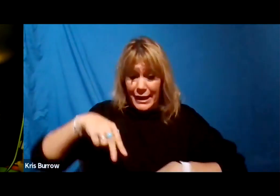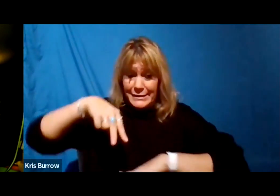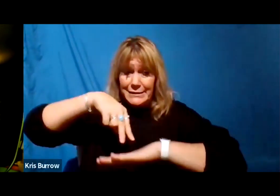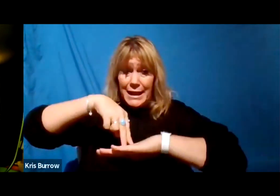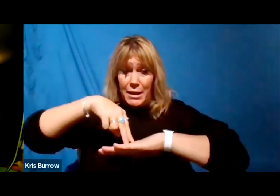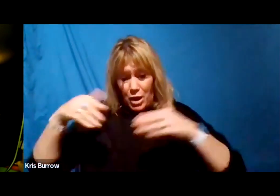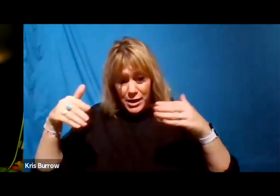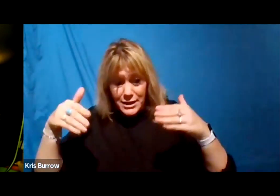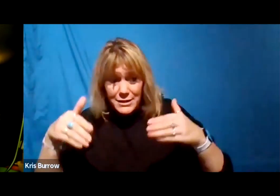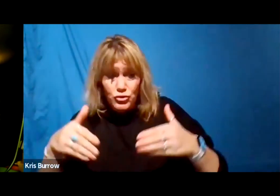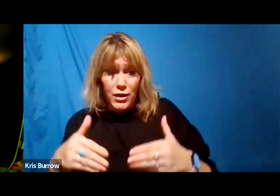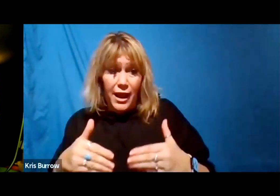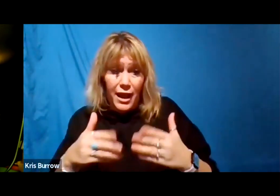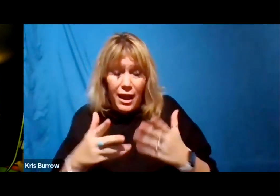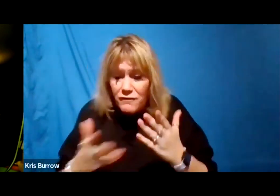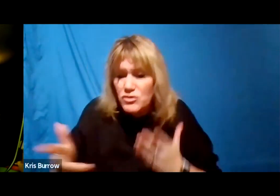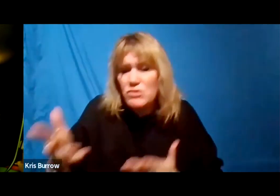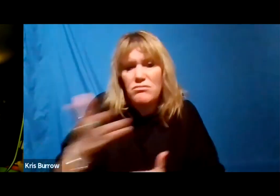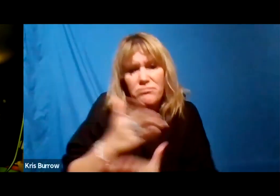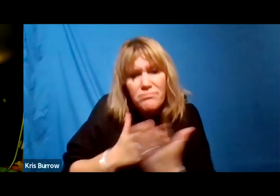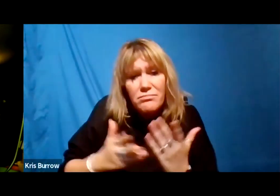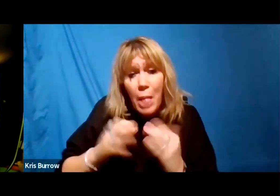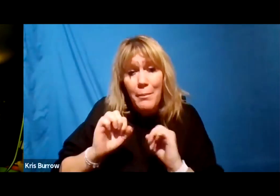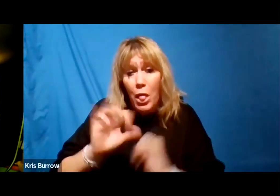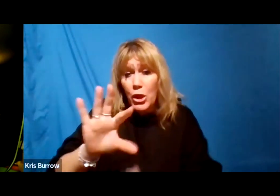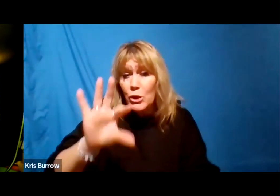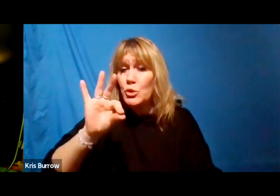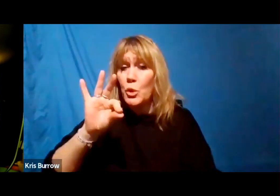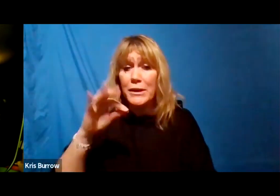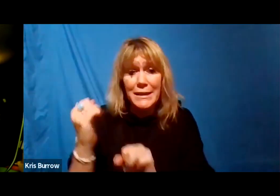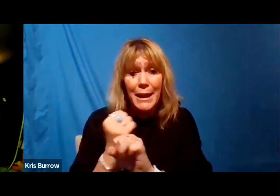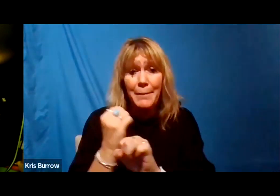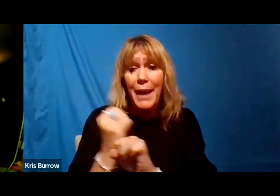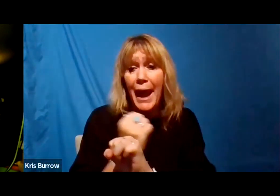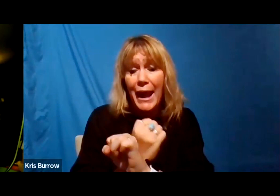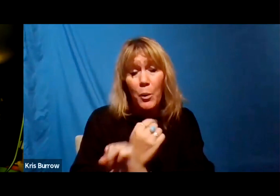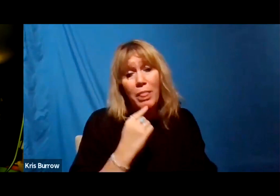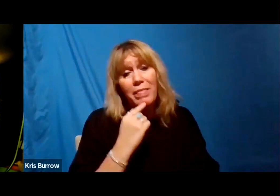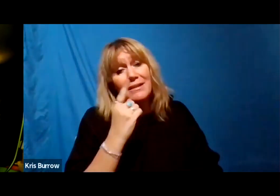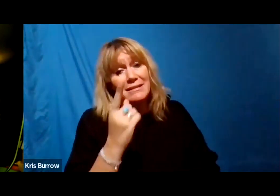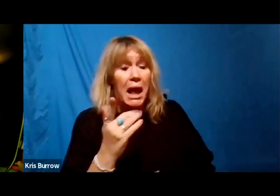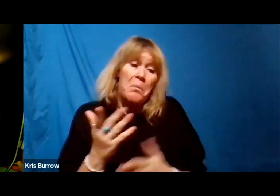All the while the blood we're bleeding